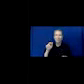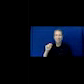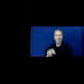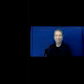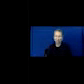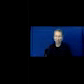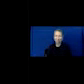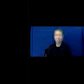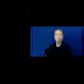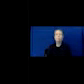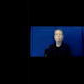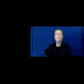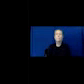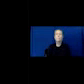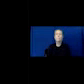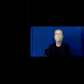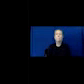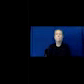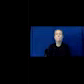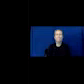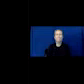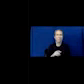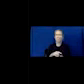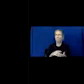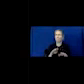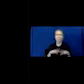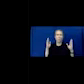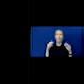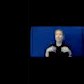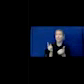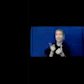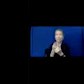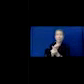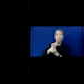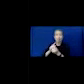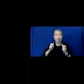Taking a look at the starting point of when I'm first meeting my client, I'm going to